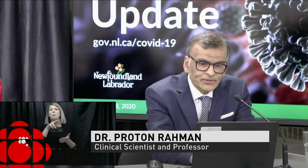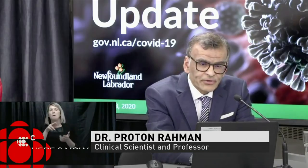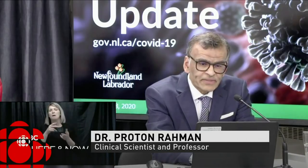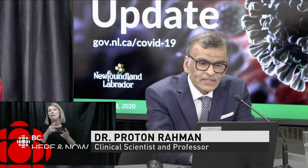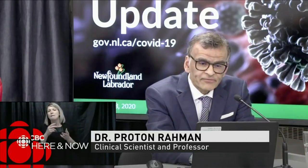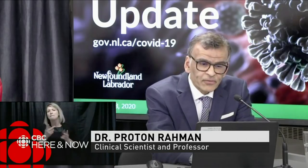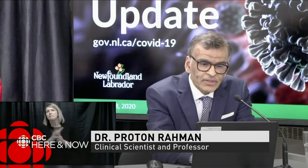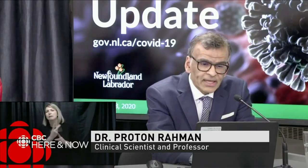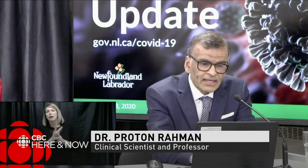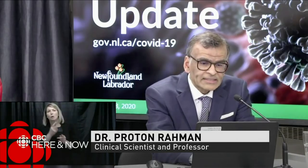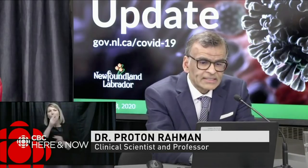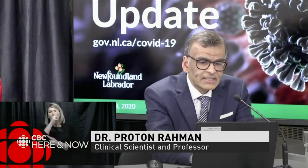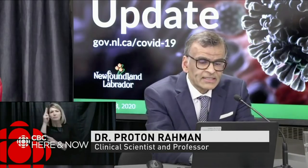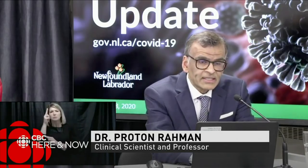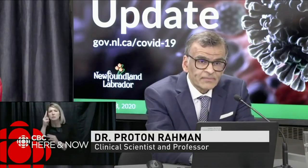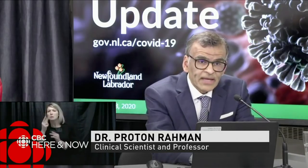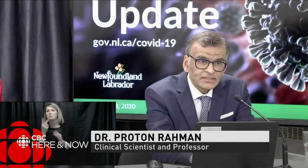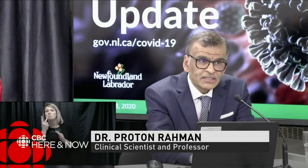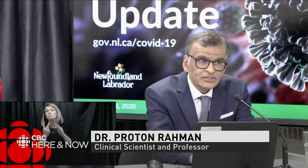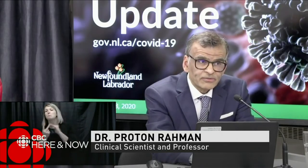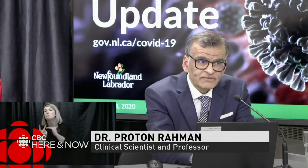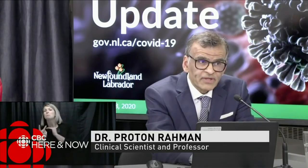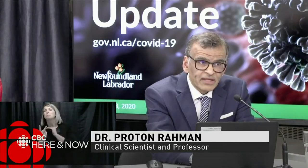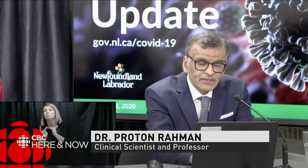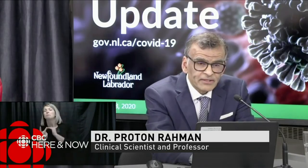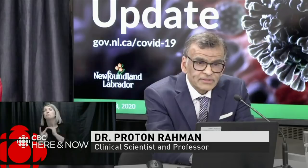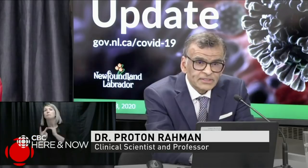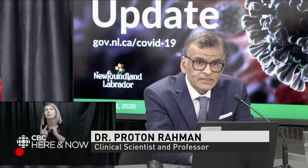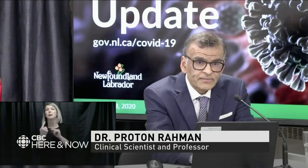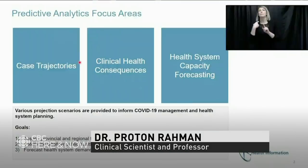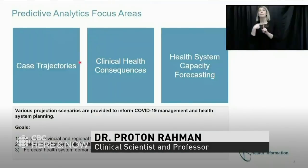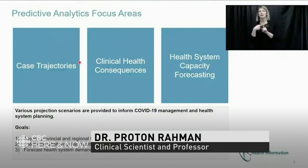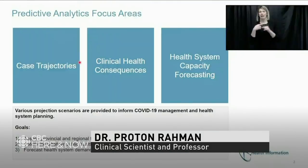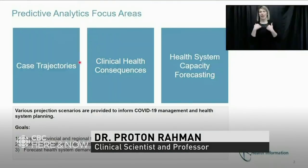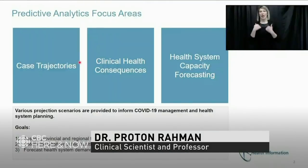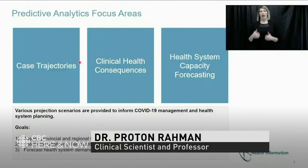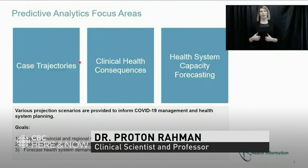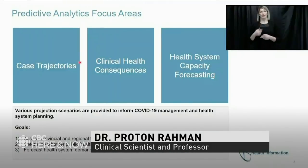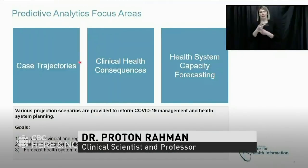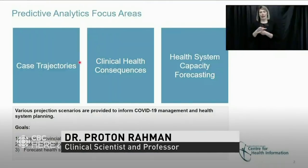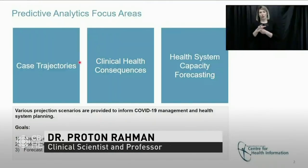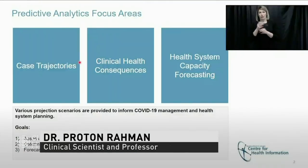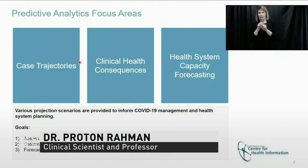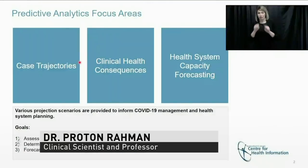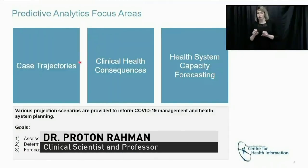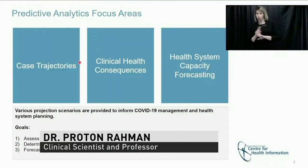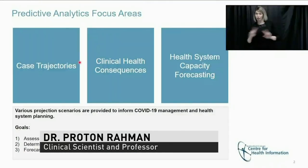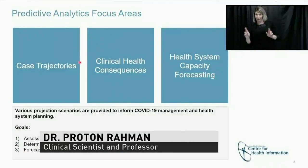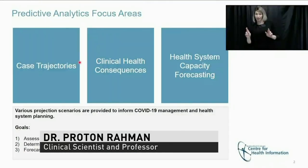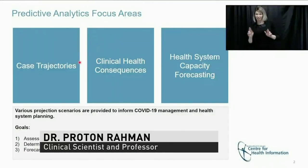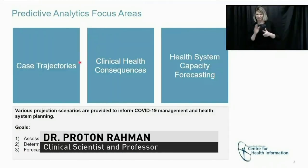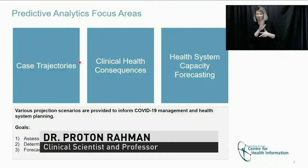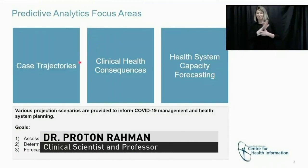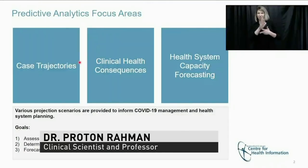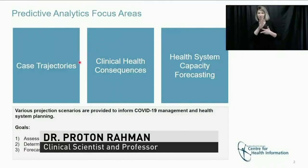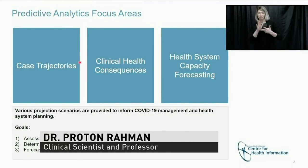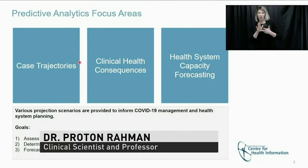CONSEQUENCES HAVING COVID-19 IN THE POPULATION AND TRYING TO DETERMINE THE FORECAST OF THE